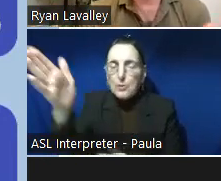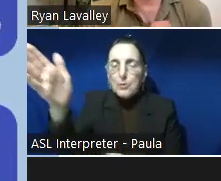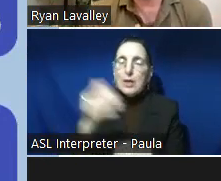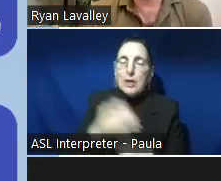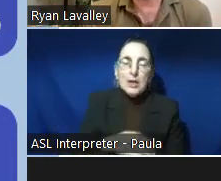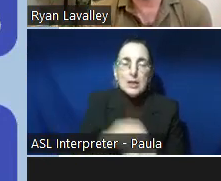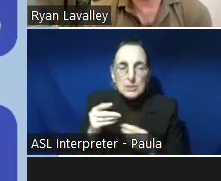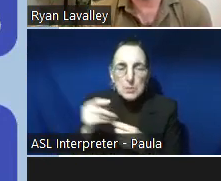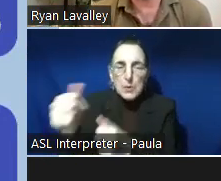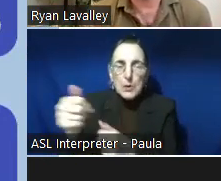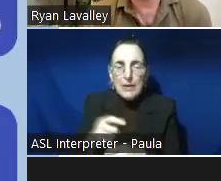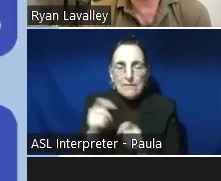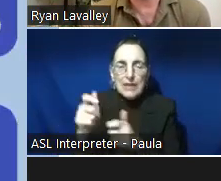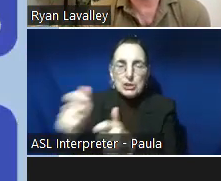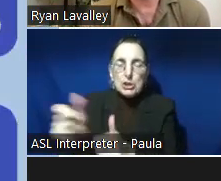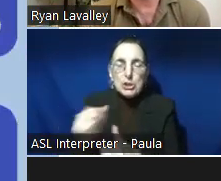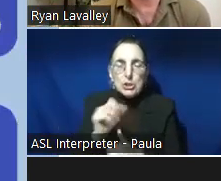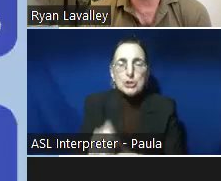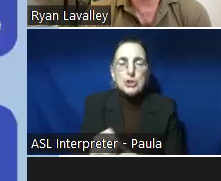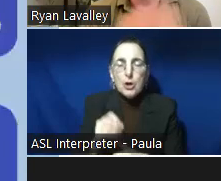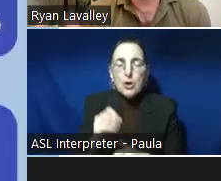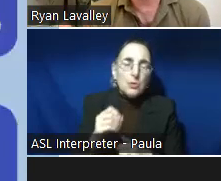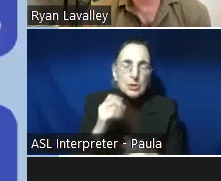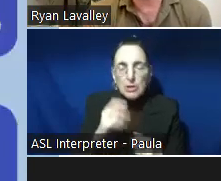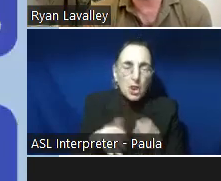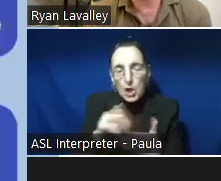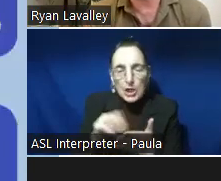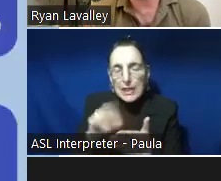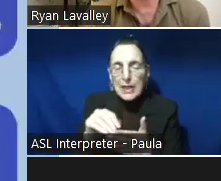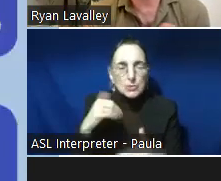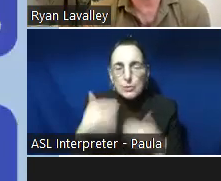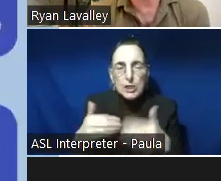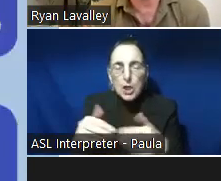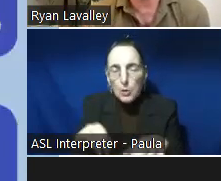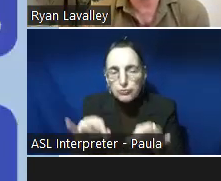also much for listening and seeing our example and you are welcome to reach out if you had to